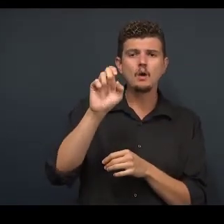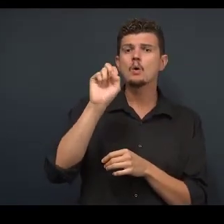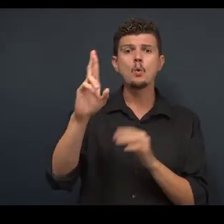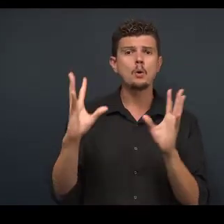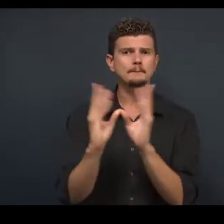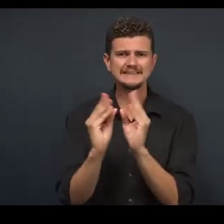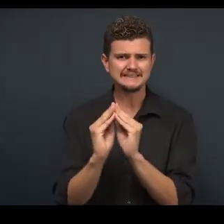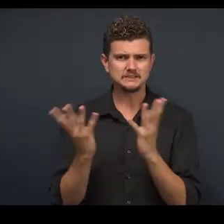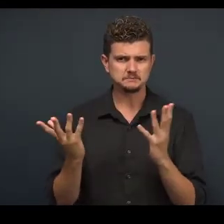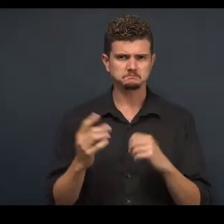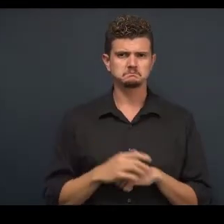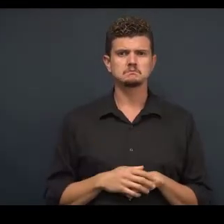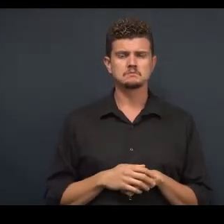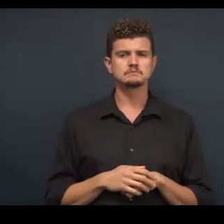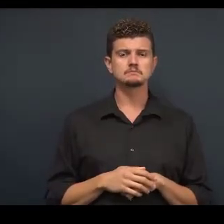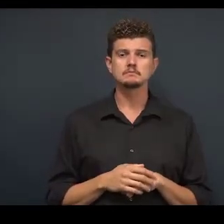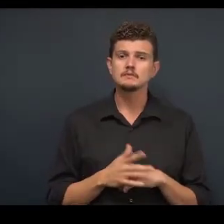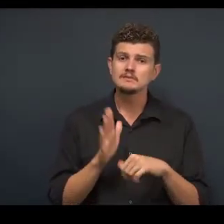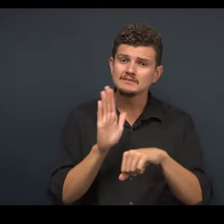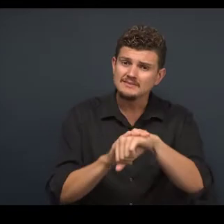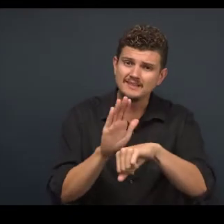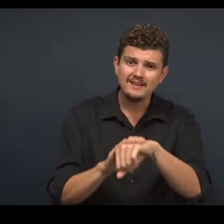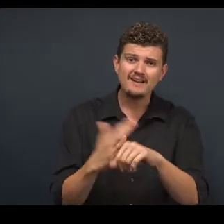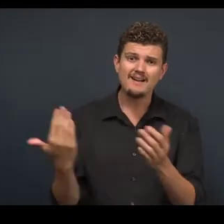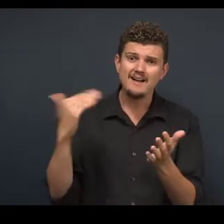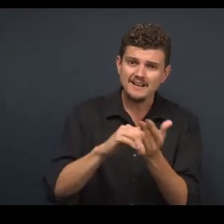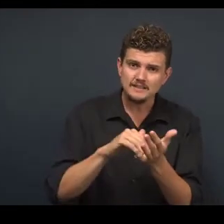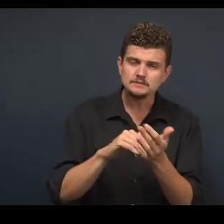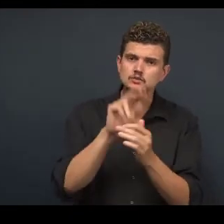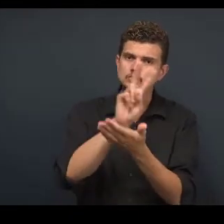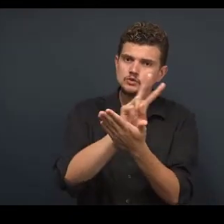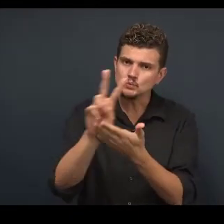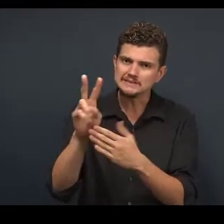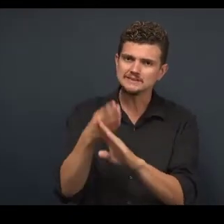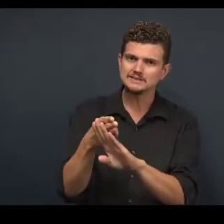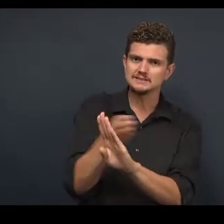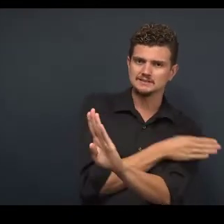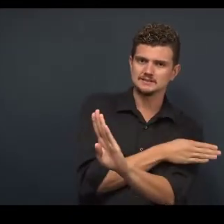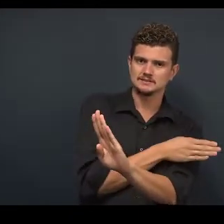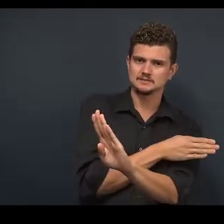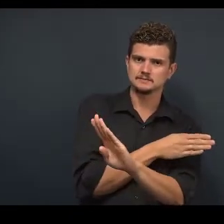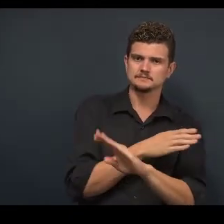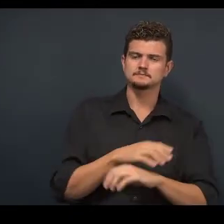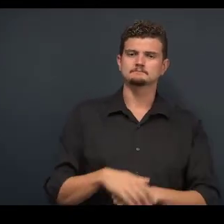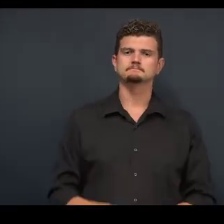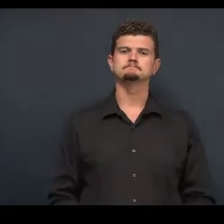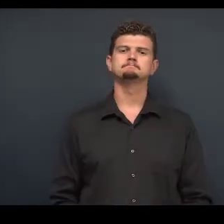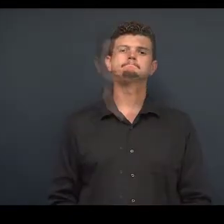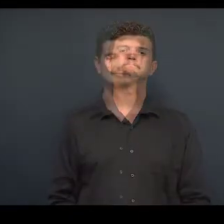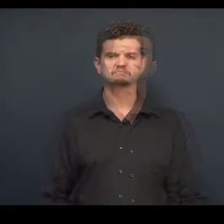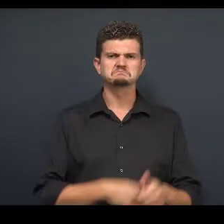the court whenever possible It is recommended that requests be made at least two weeks before your visit.